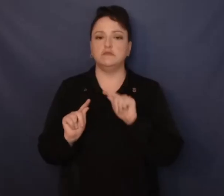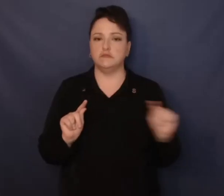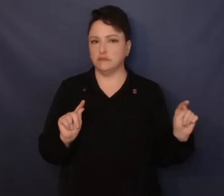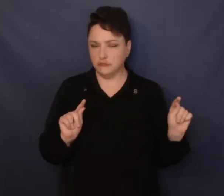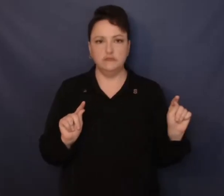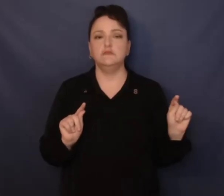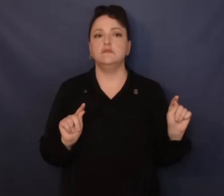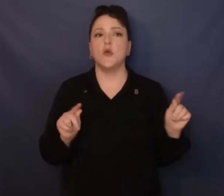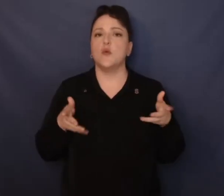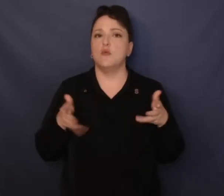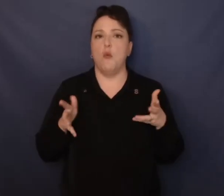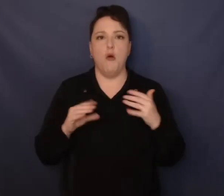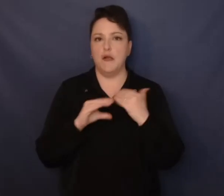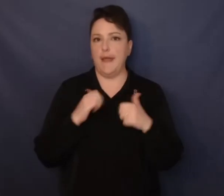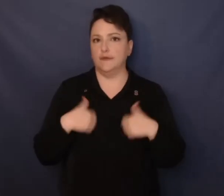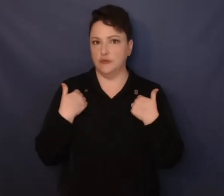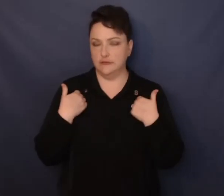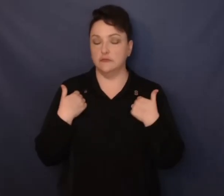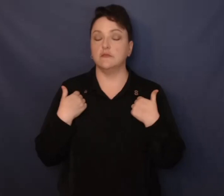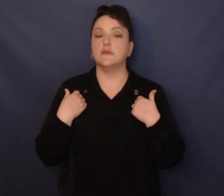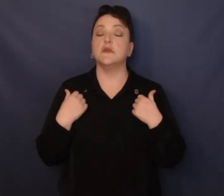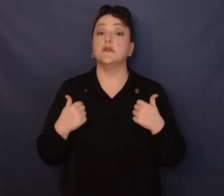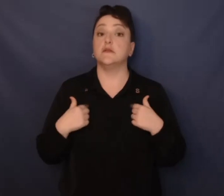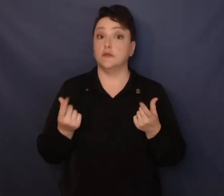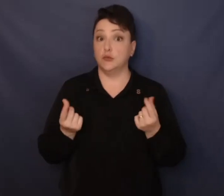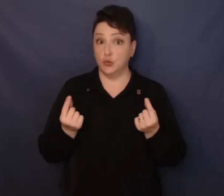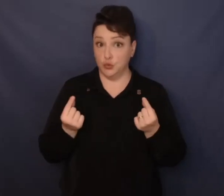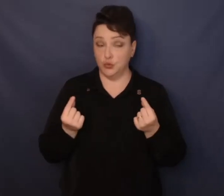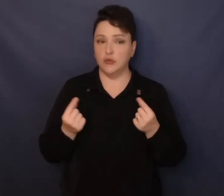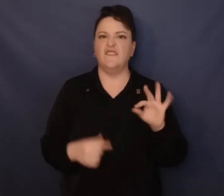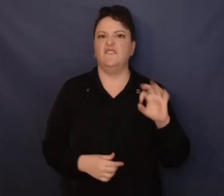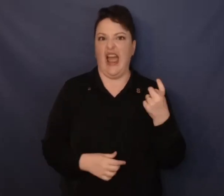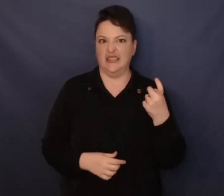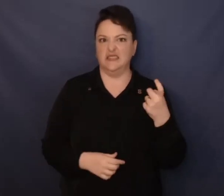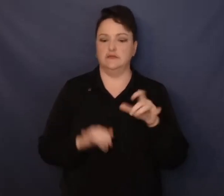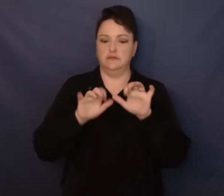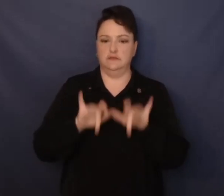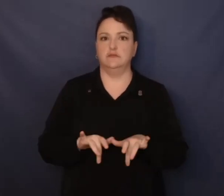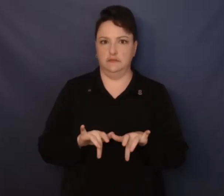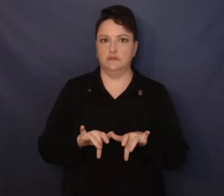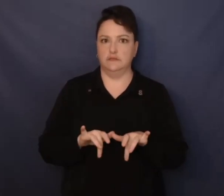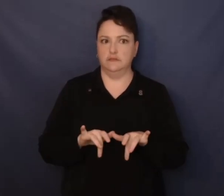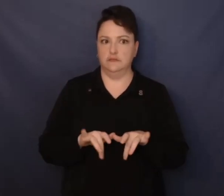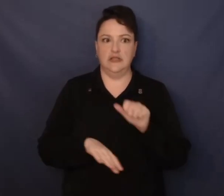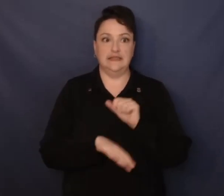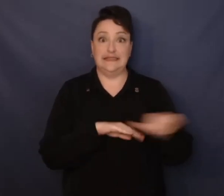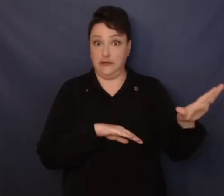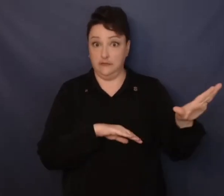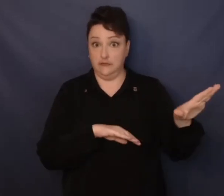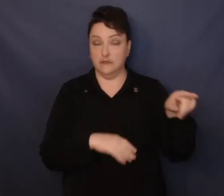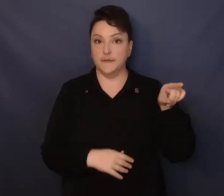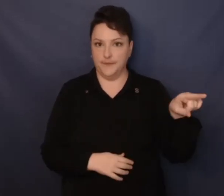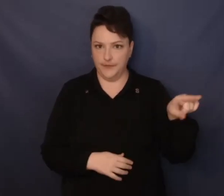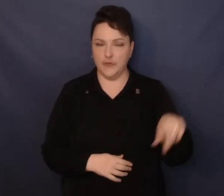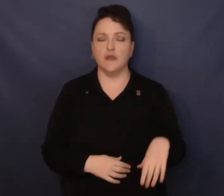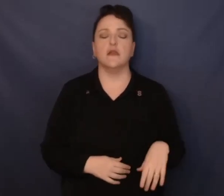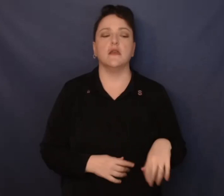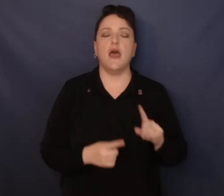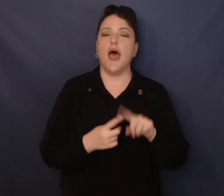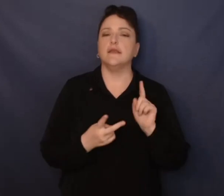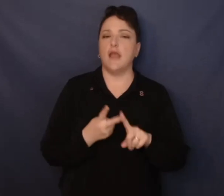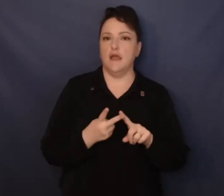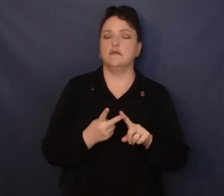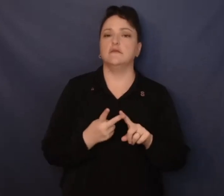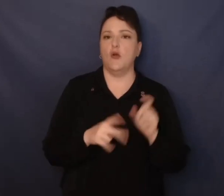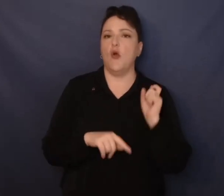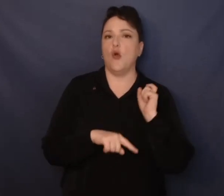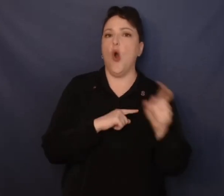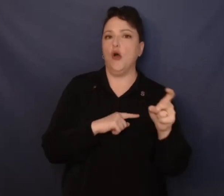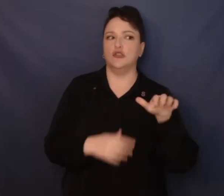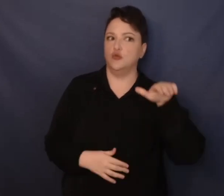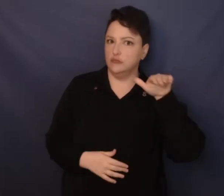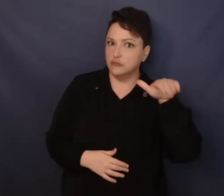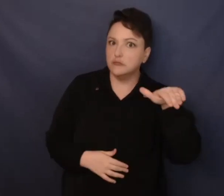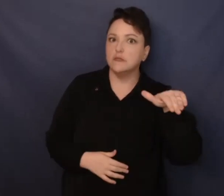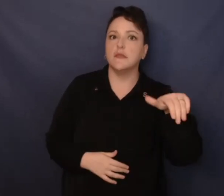a fax. Called to say I have submitted the fax. And sent what I submitted by fax in the mail. It's a